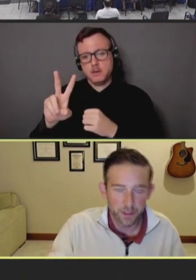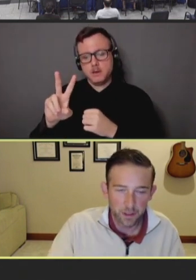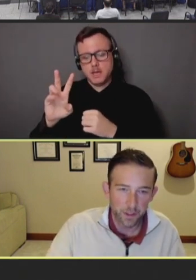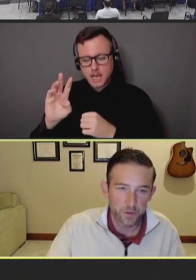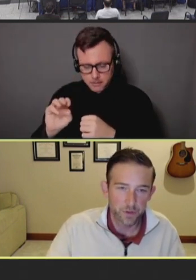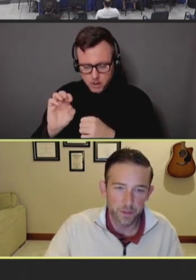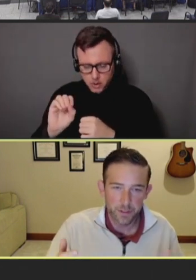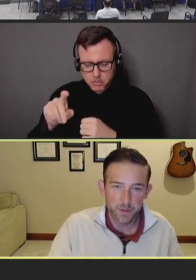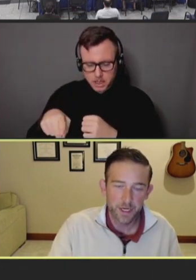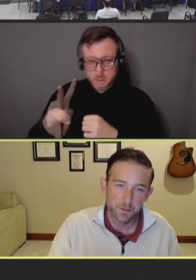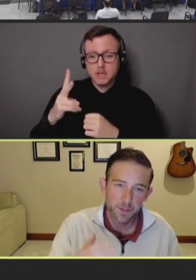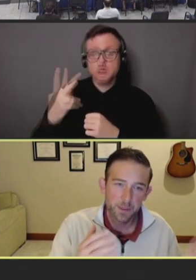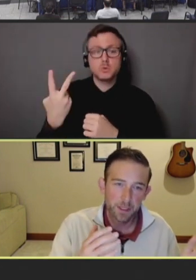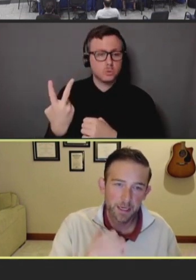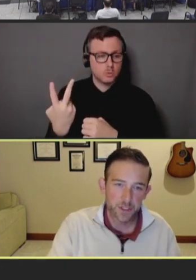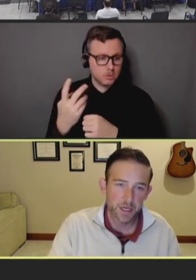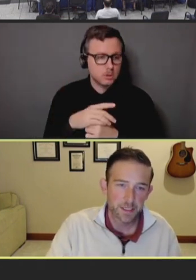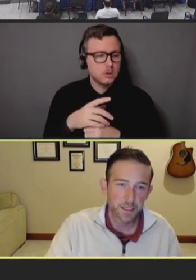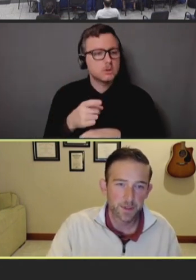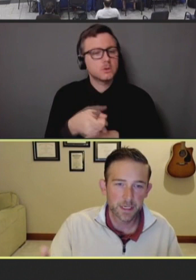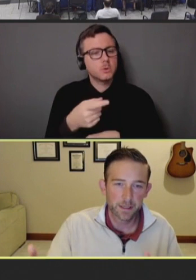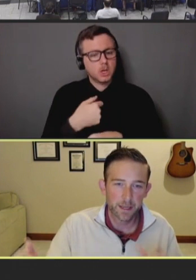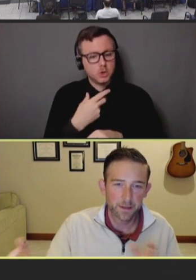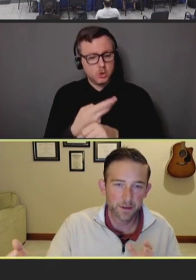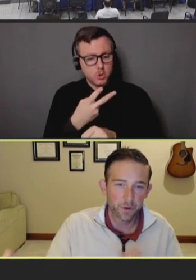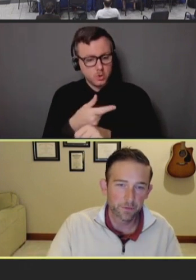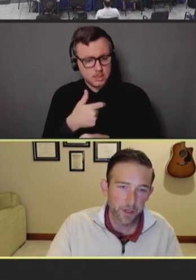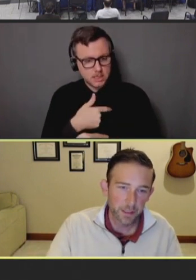the clinical -- the association between the next gen sequencing and the neuro virulence